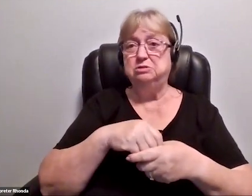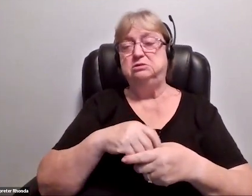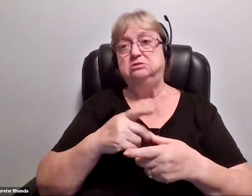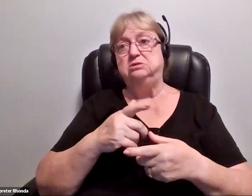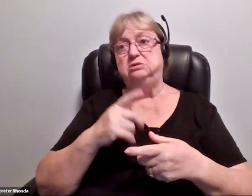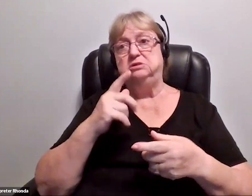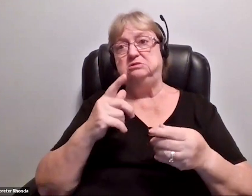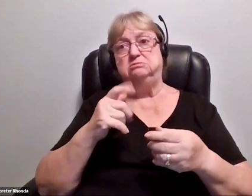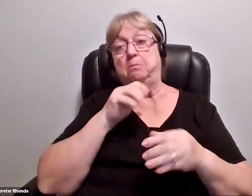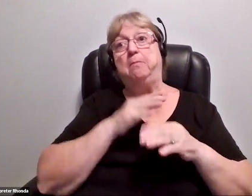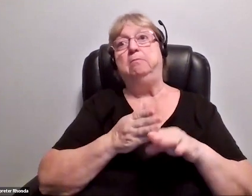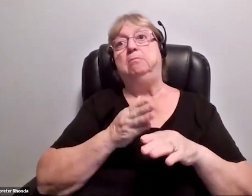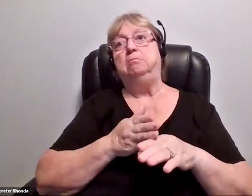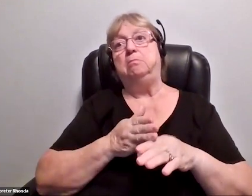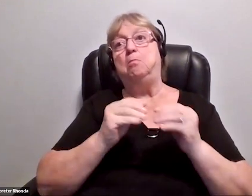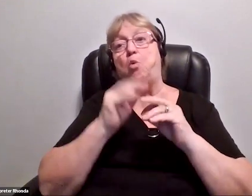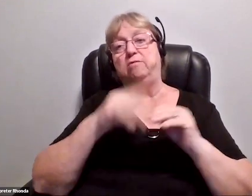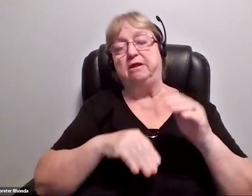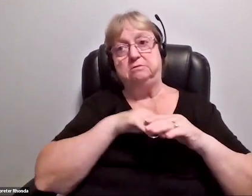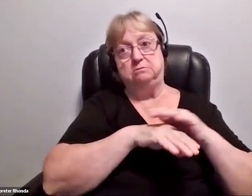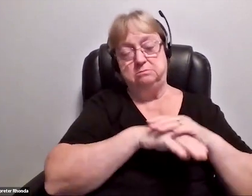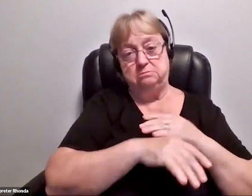Culturally informed prejudice, stigma, and even doubts